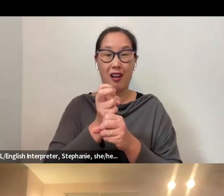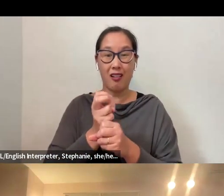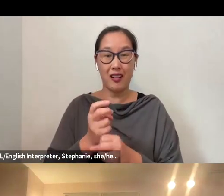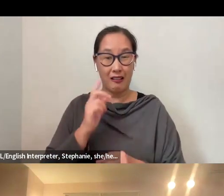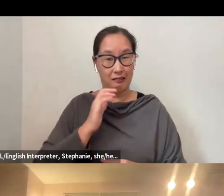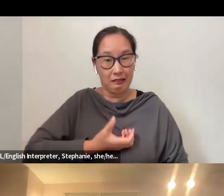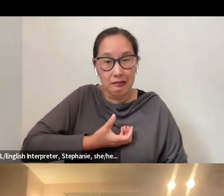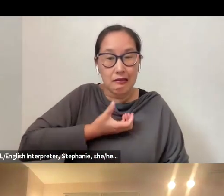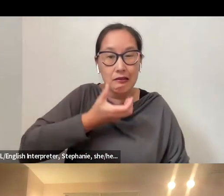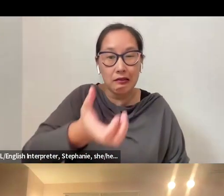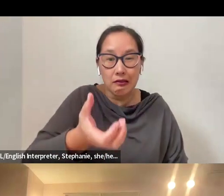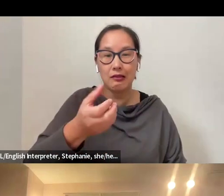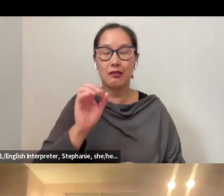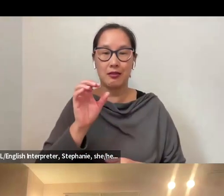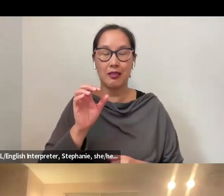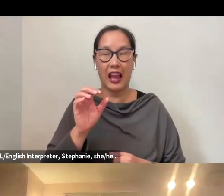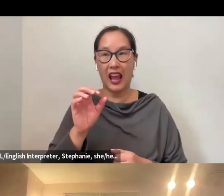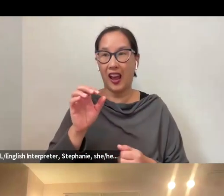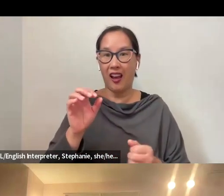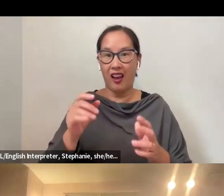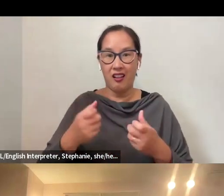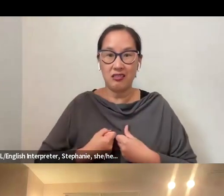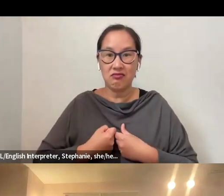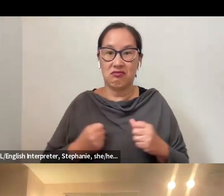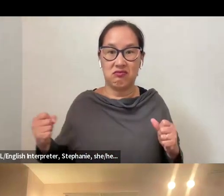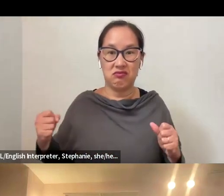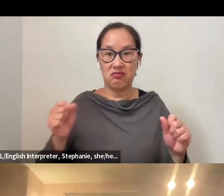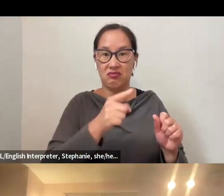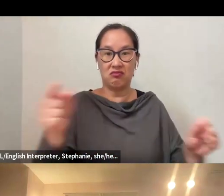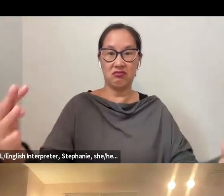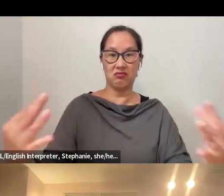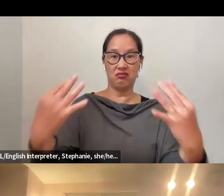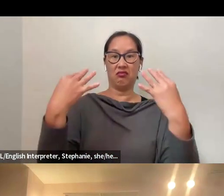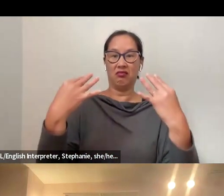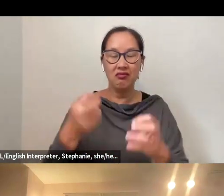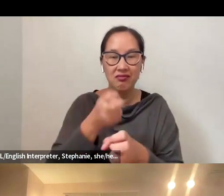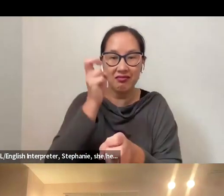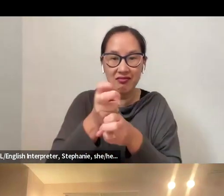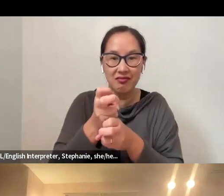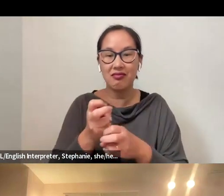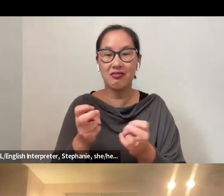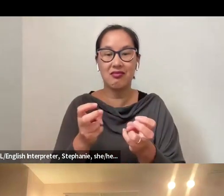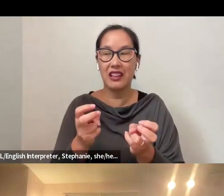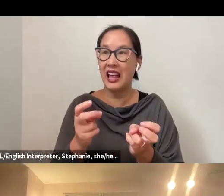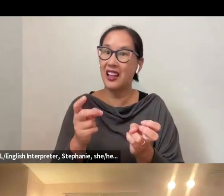and to be so exposed in front of the camera. It requires a certain level of trust in the audience.